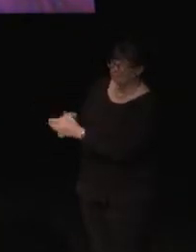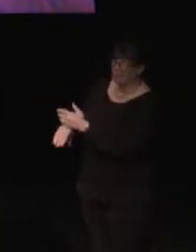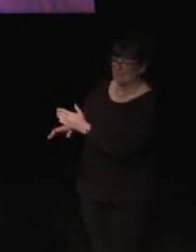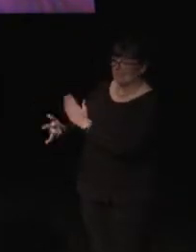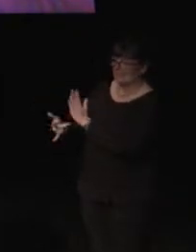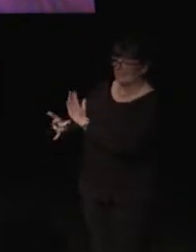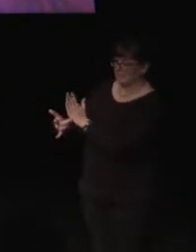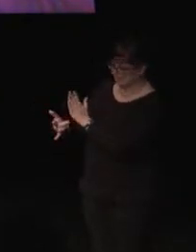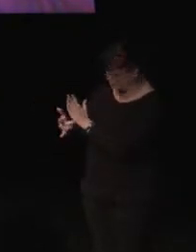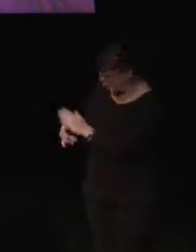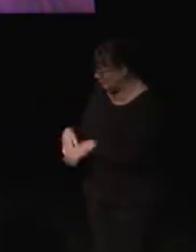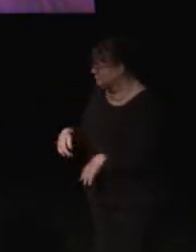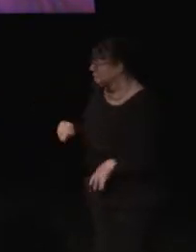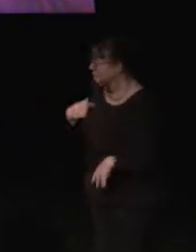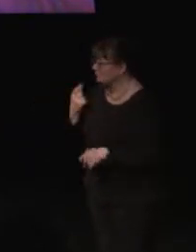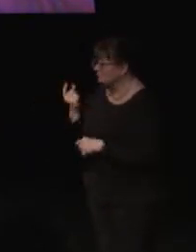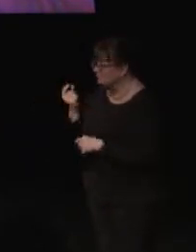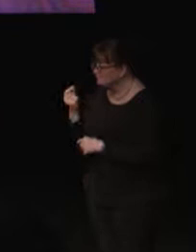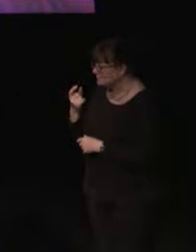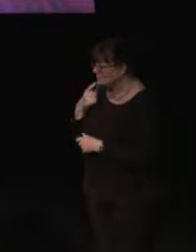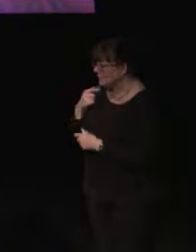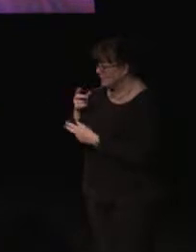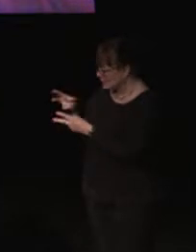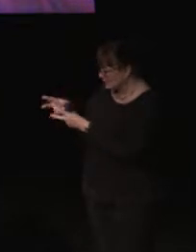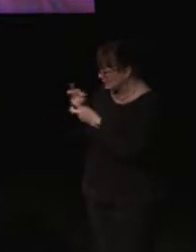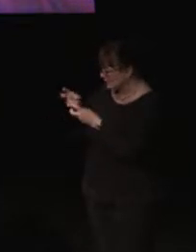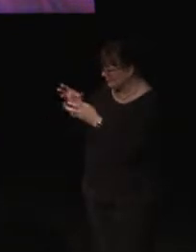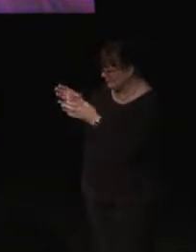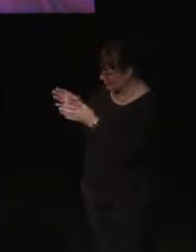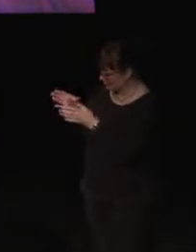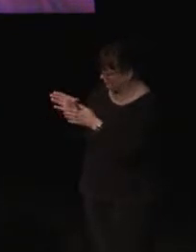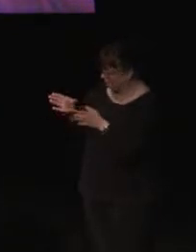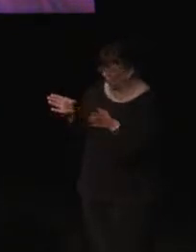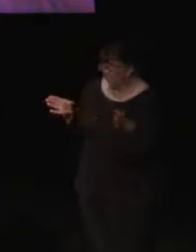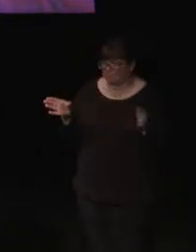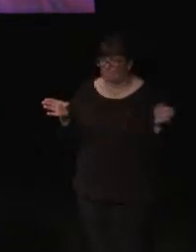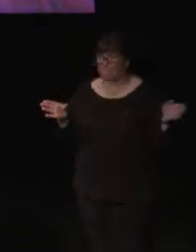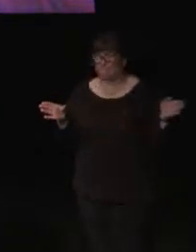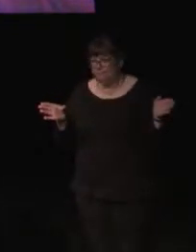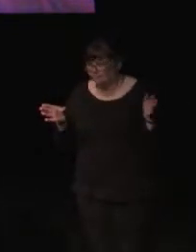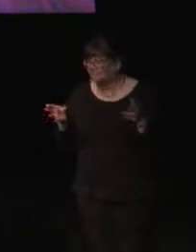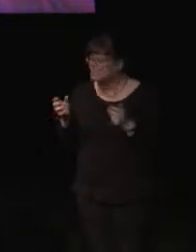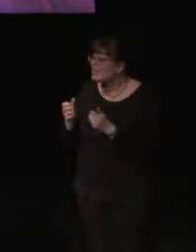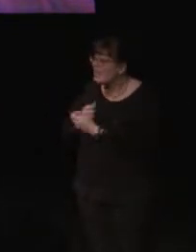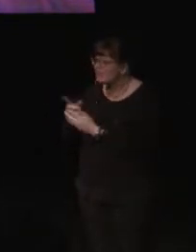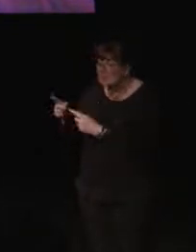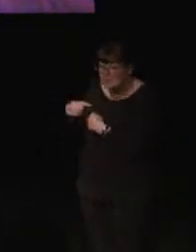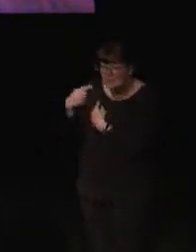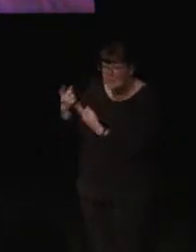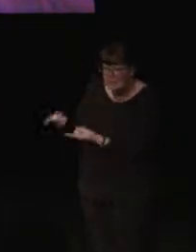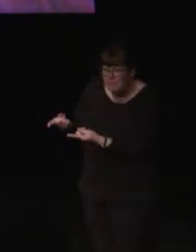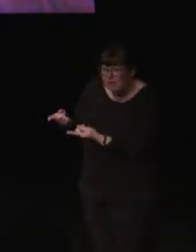And what we've been able to do is broaden them significantly. For example, everything we've done so far only supports English,